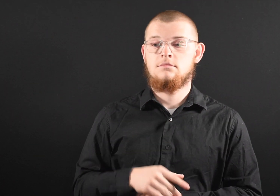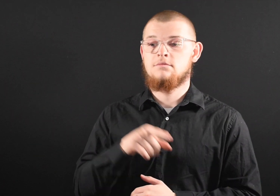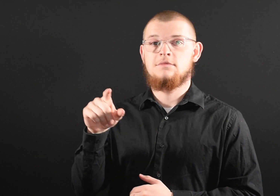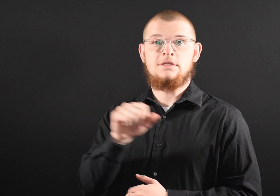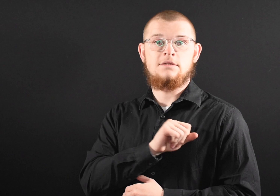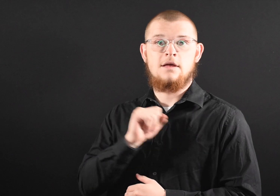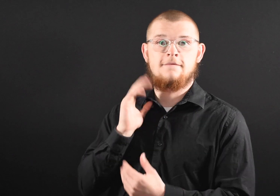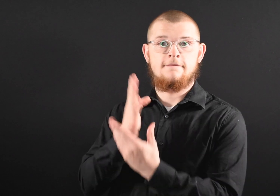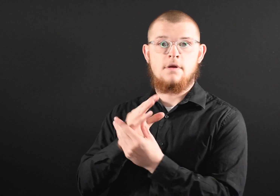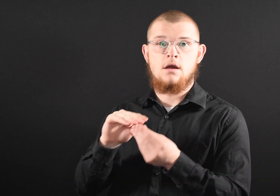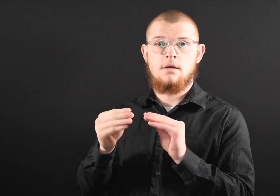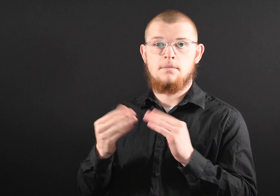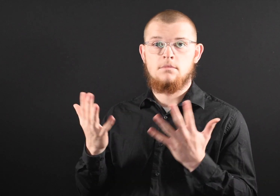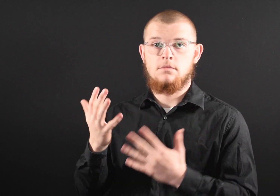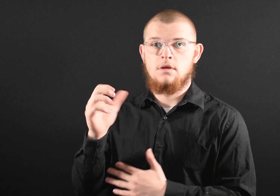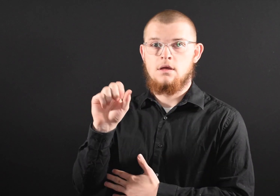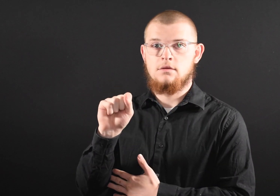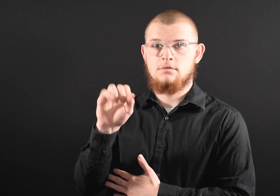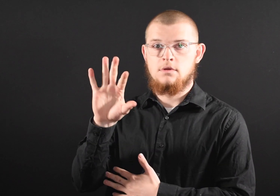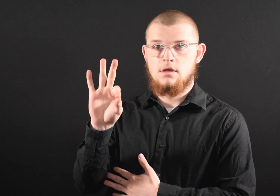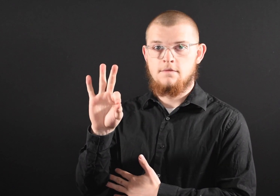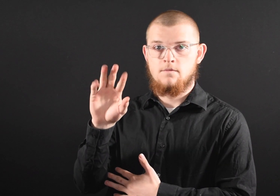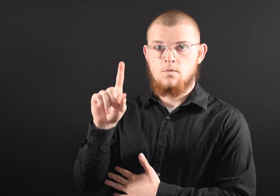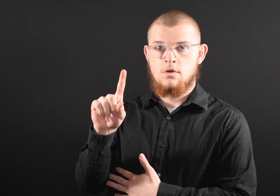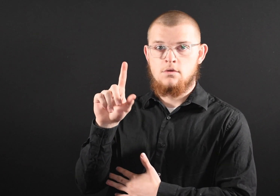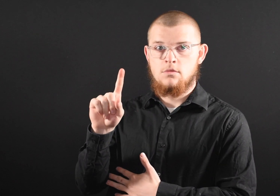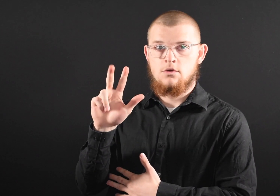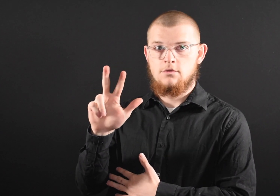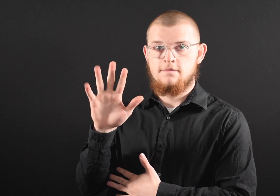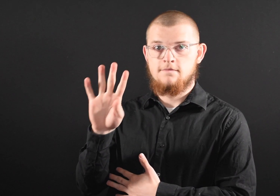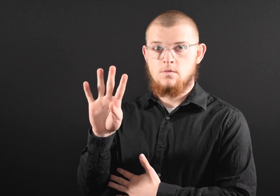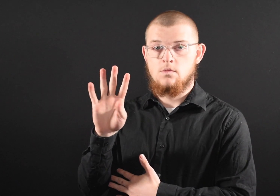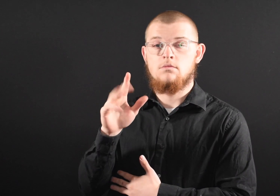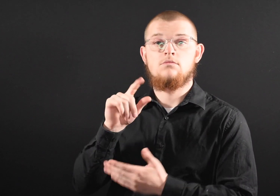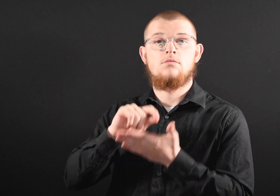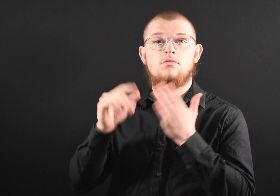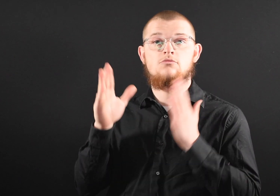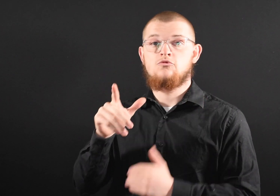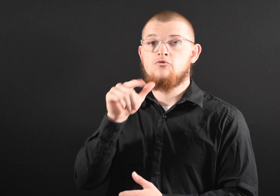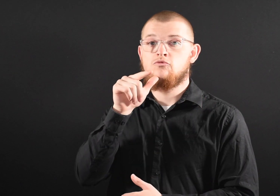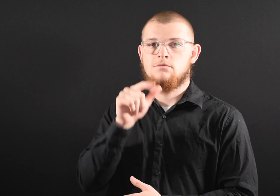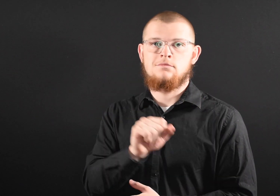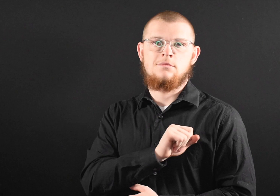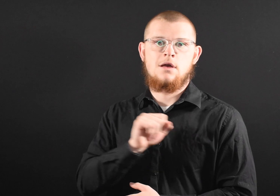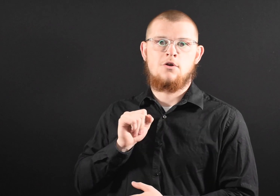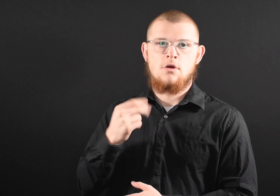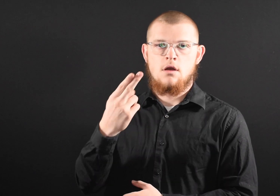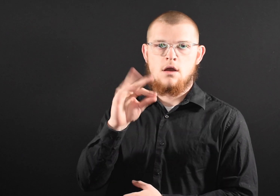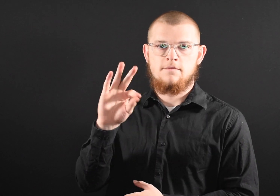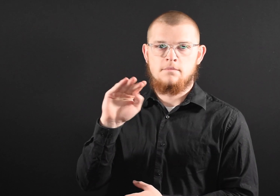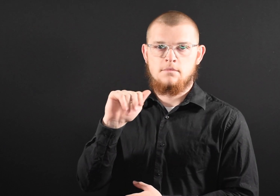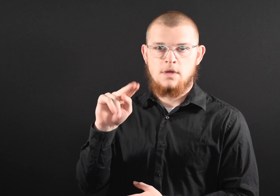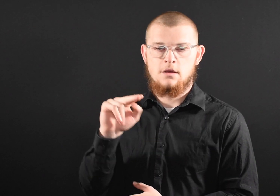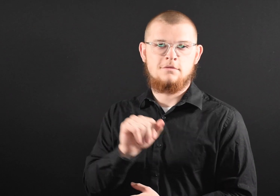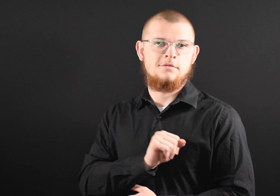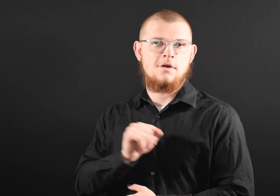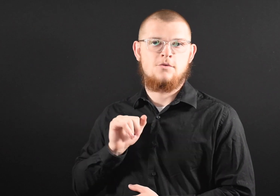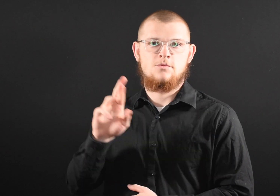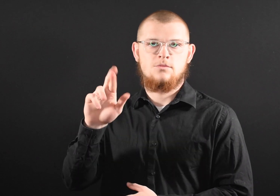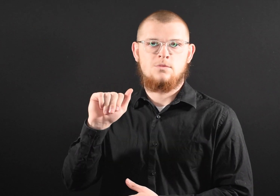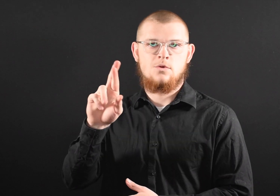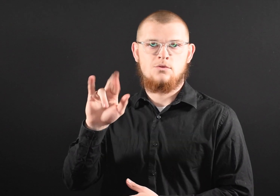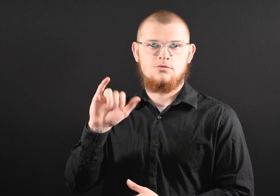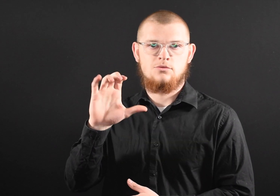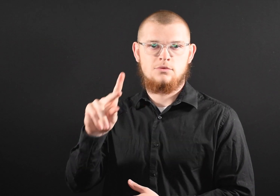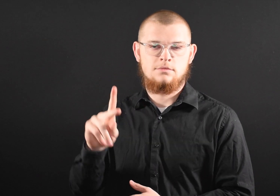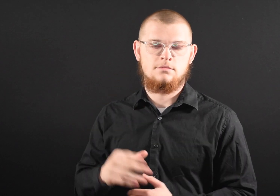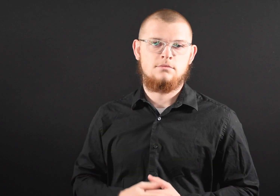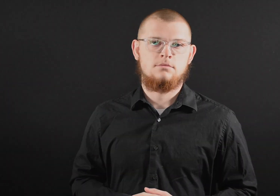The Senate File number is SF1134 and the authors are Senator Hoffman and Senator Rarick.